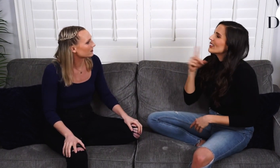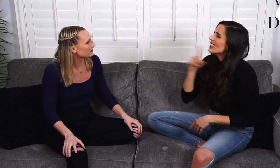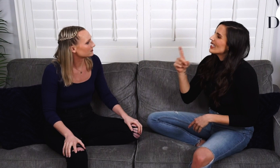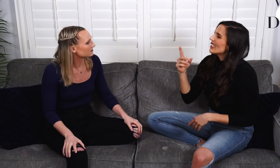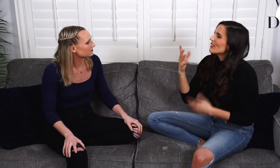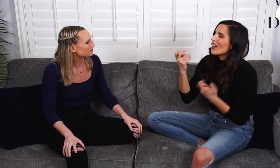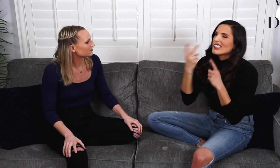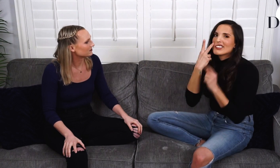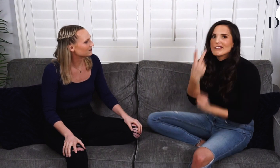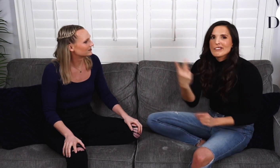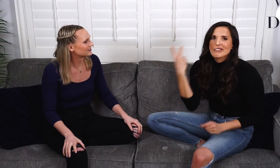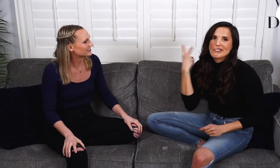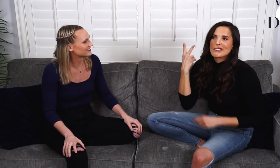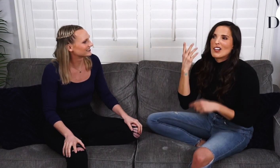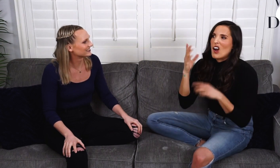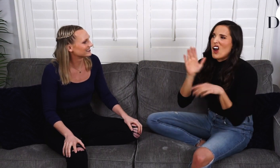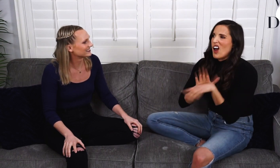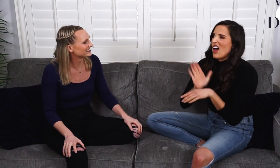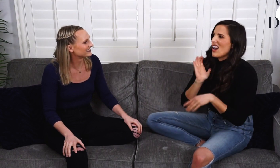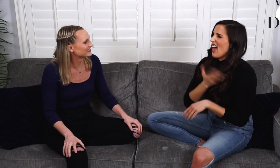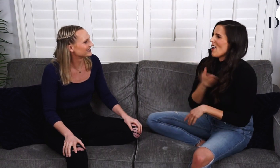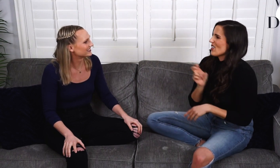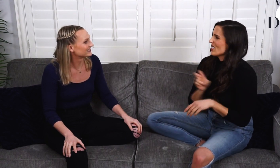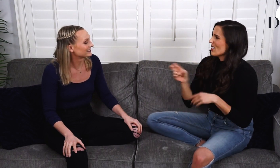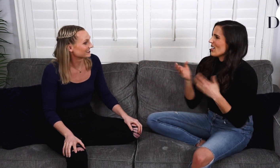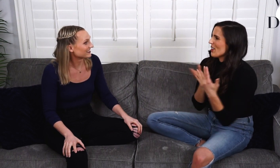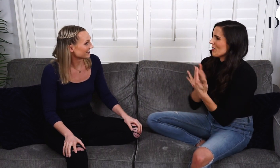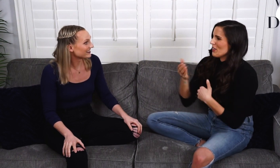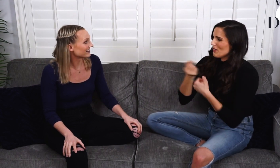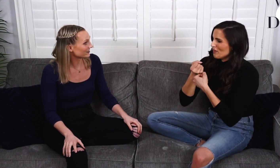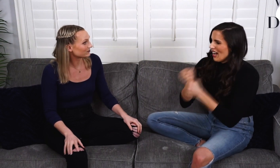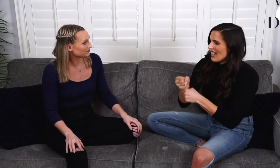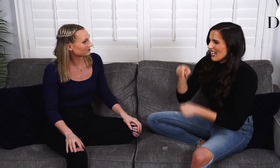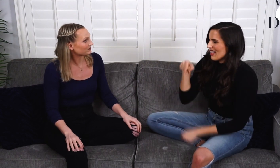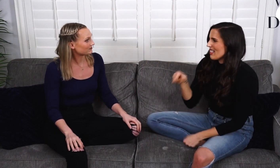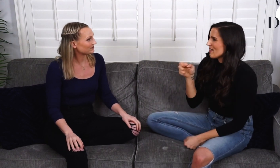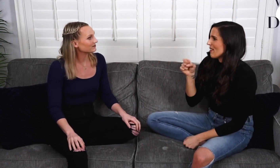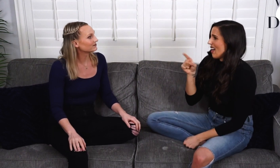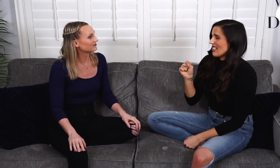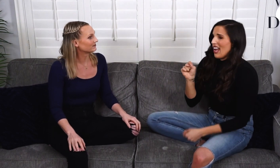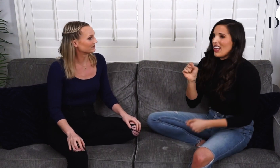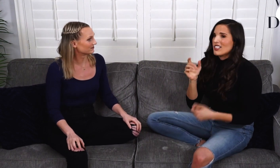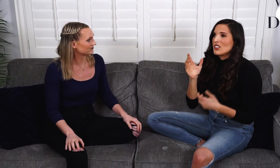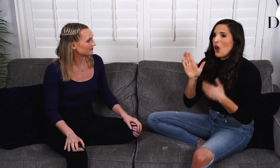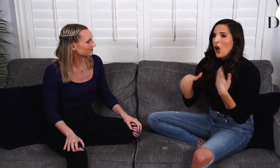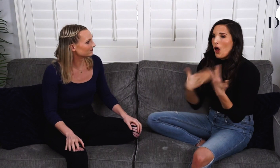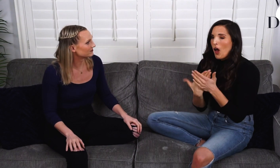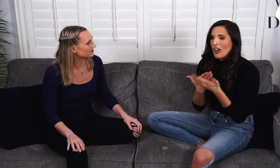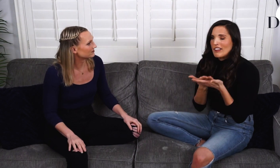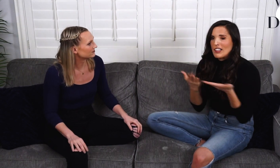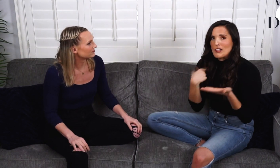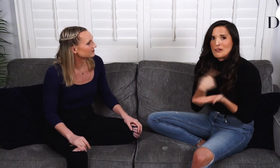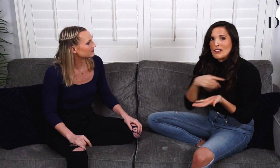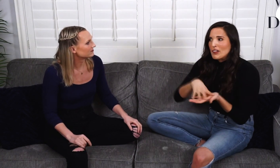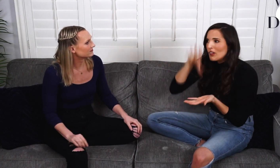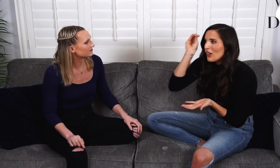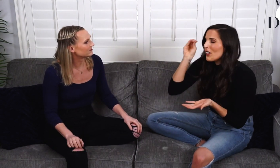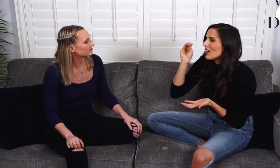going to really reflect on our adventure through making this podcast and all the things we've